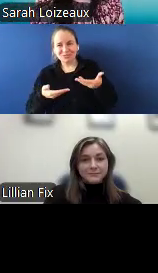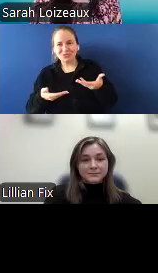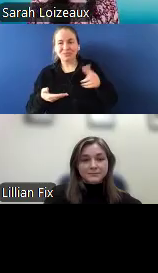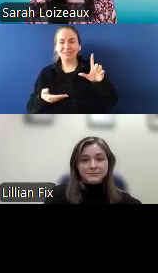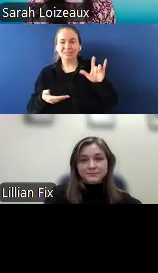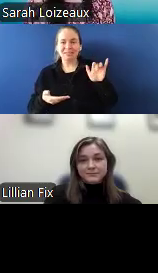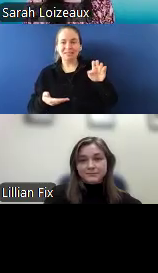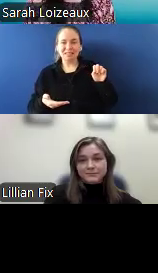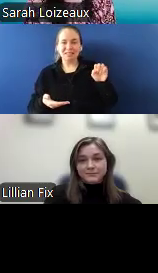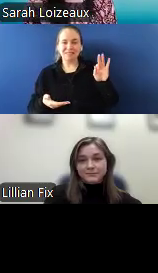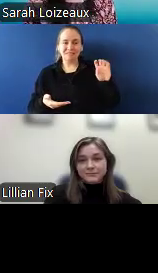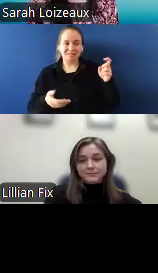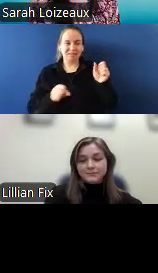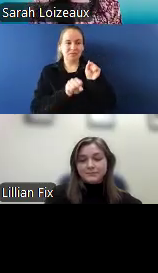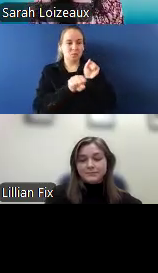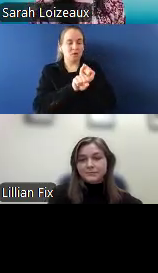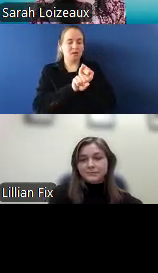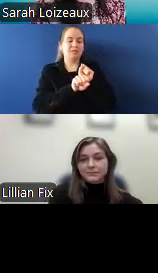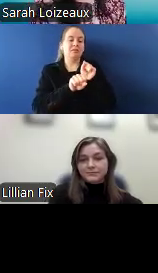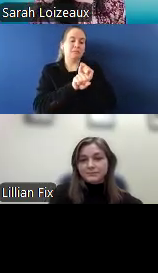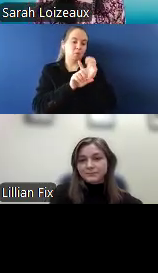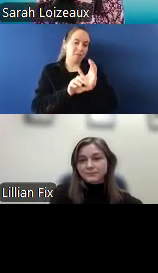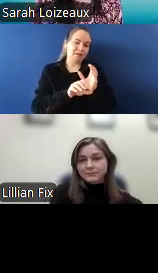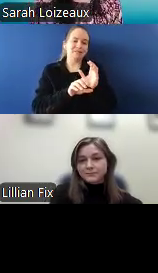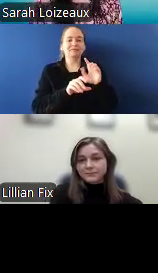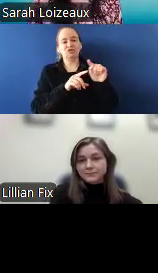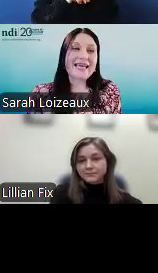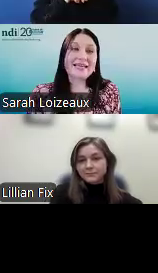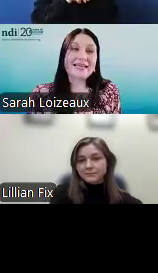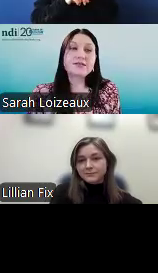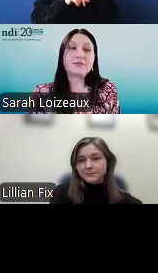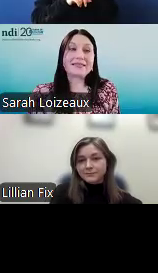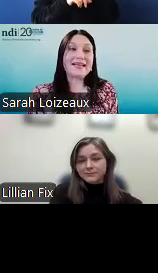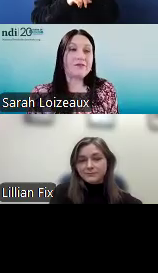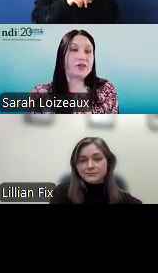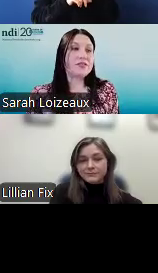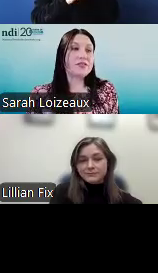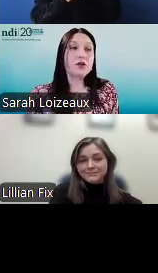with the Employment and Training Administration. She'll be sharing with us ETA's recent efforts to